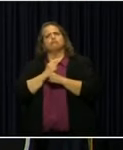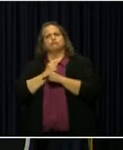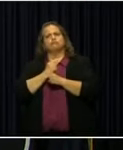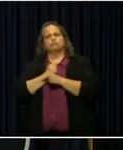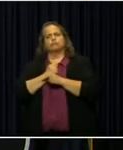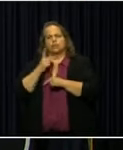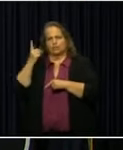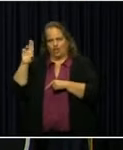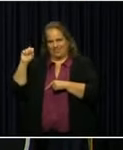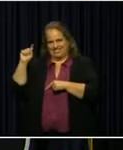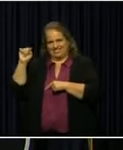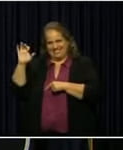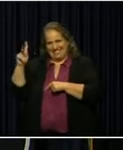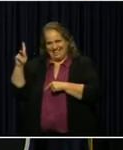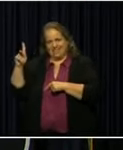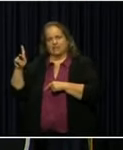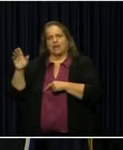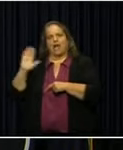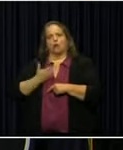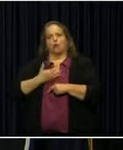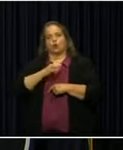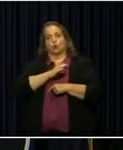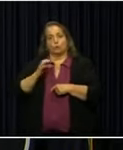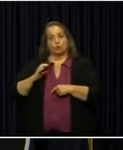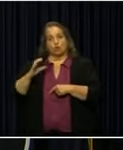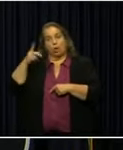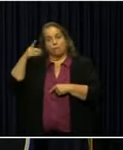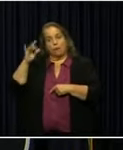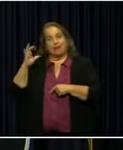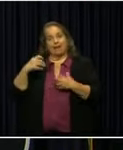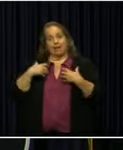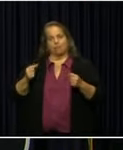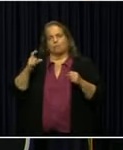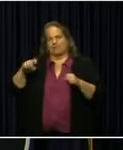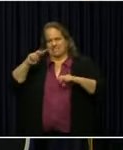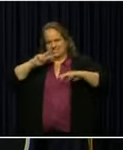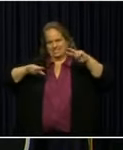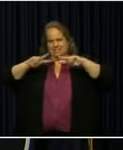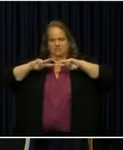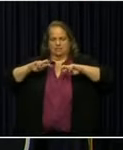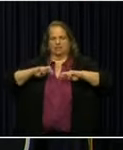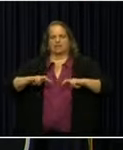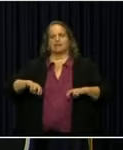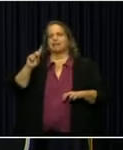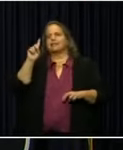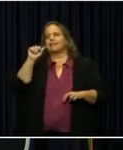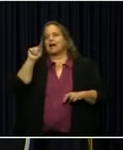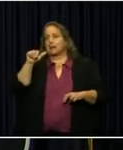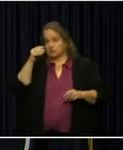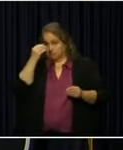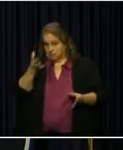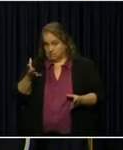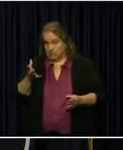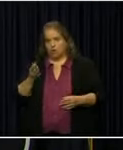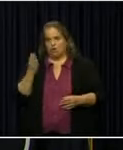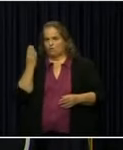OTHER COUNTRIES, IS TO TAKE OUR TESTING CAPACITY AND TO BOOST IT AS MUCH AS WE CAN. AND ADMITTEDLY, KENTUCKY, WE ARE